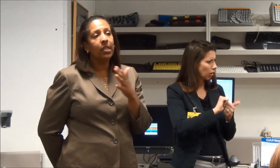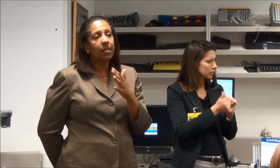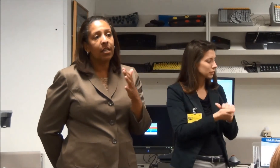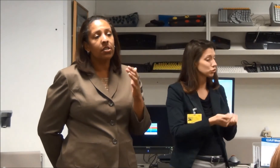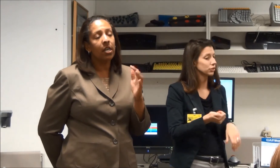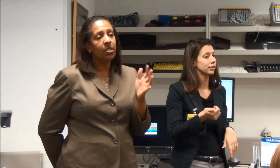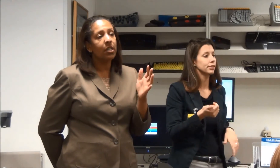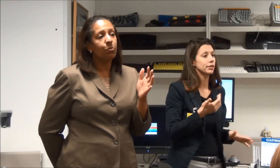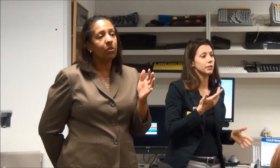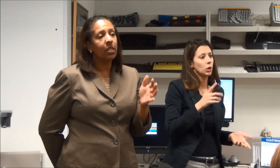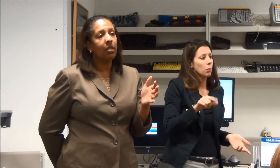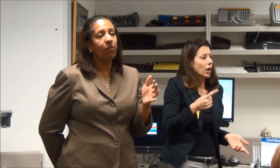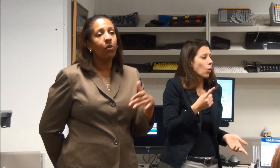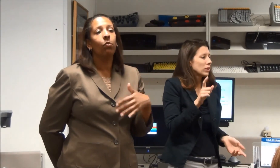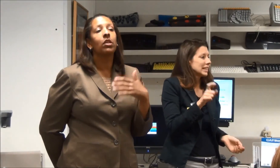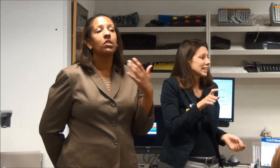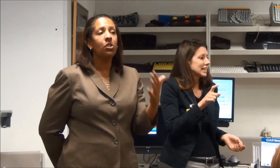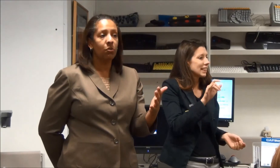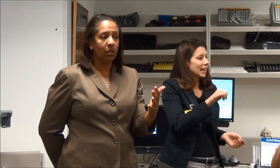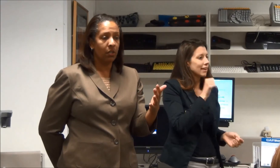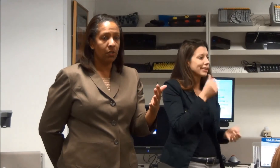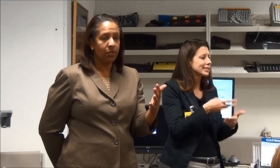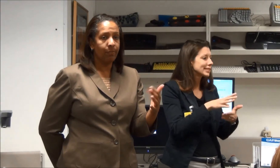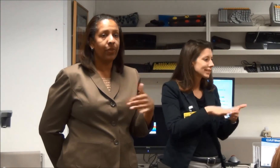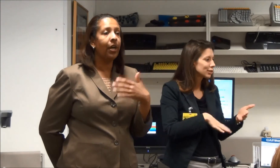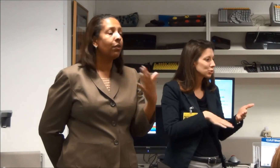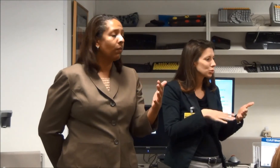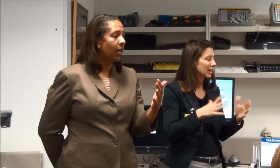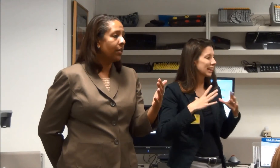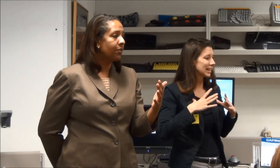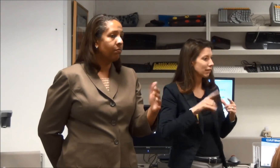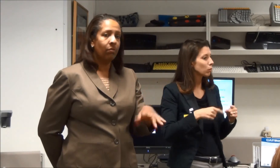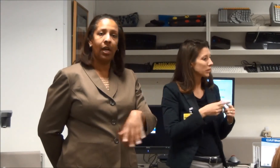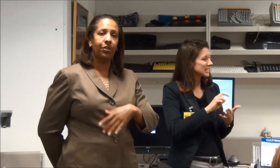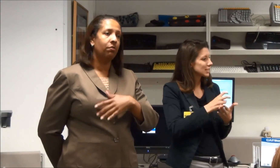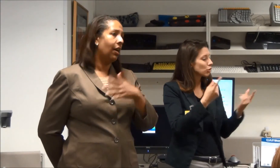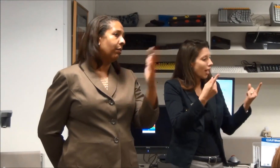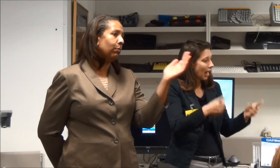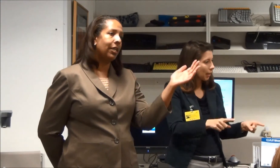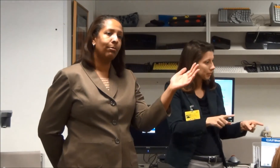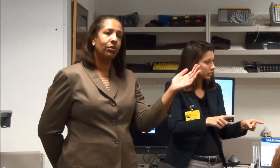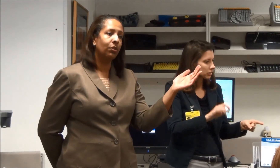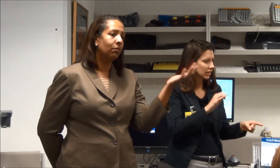But I only need that unscheduled leave when a seizure occurs, otherwise I'll be able to